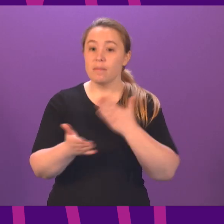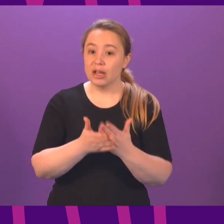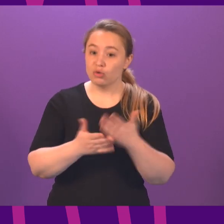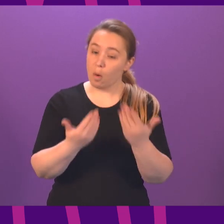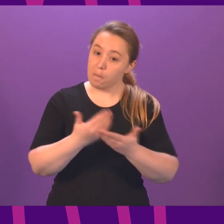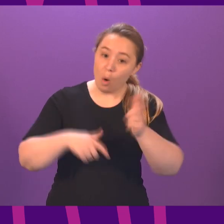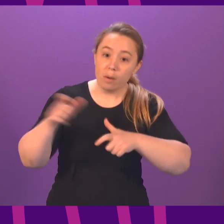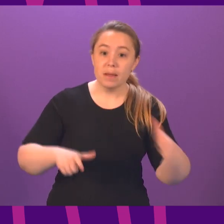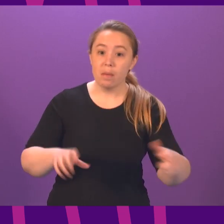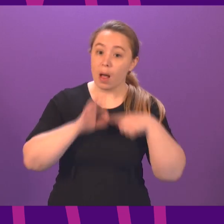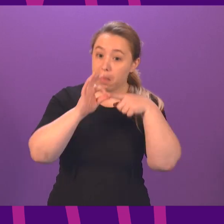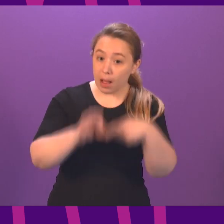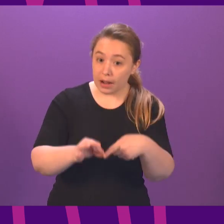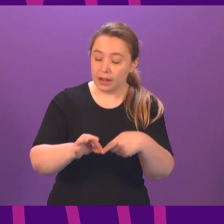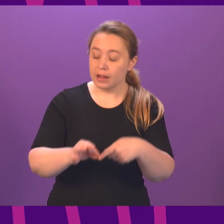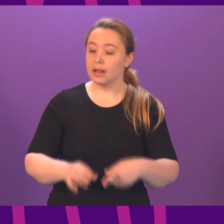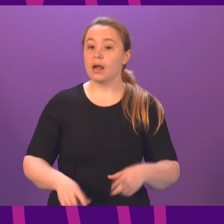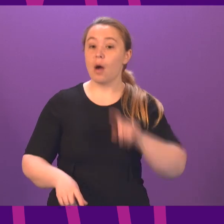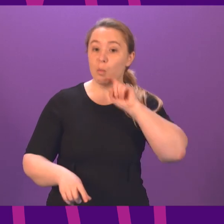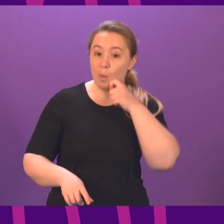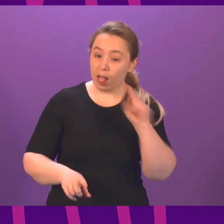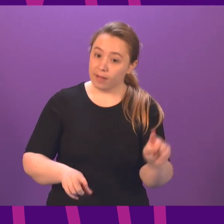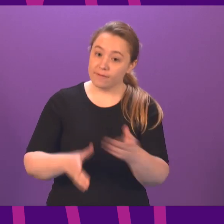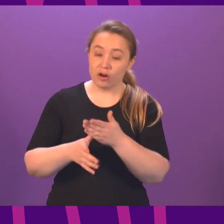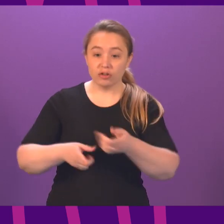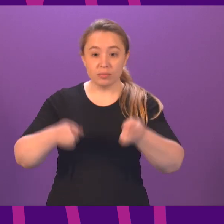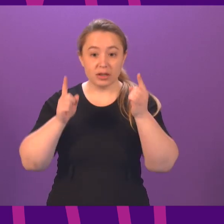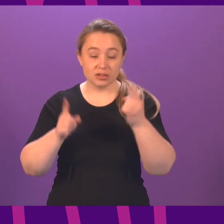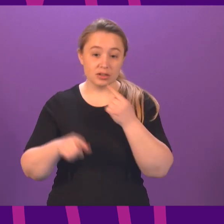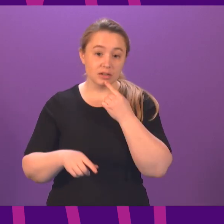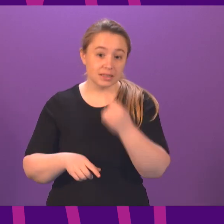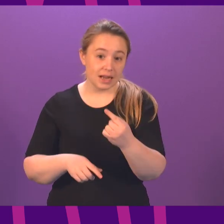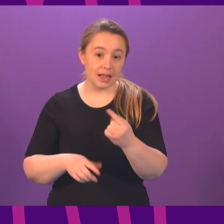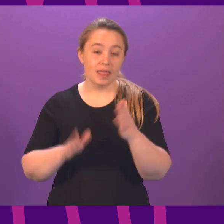Does she agree that, in the long run, this situation makes the case that we need to automate